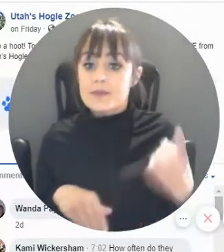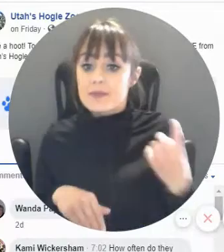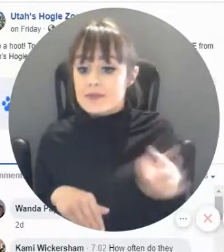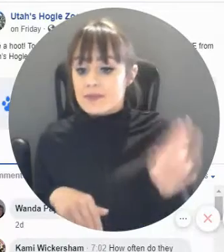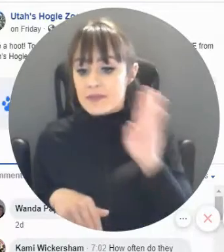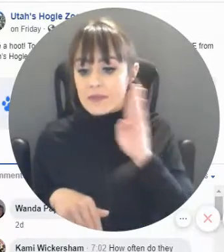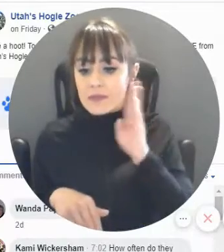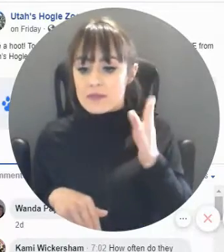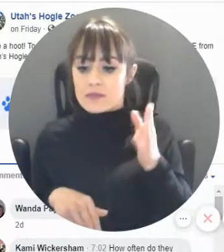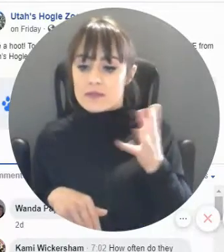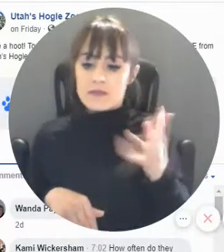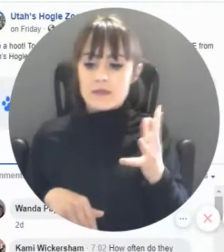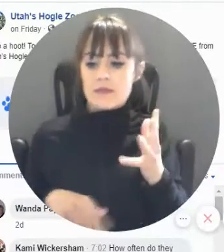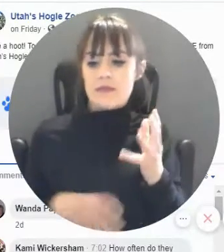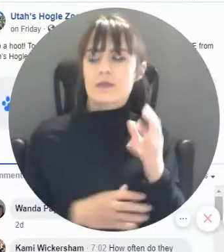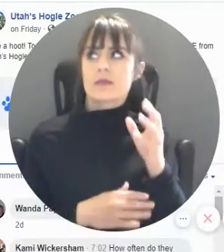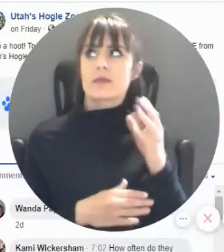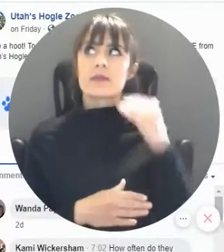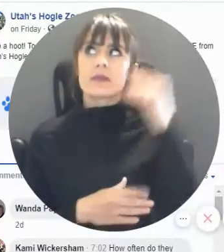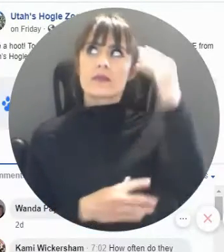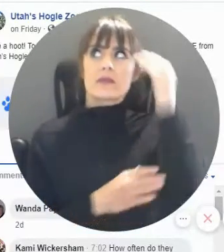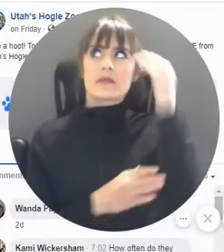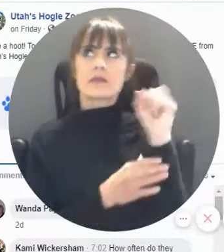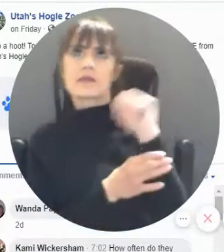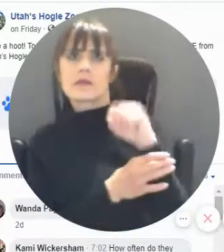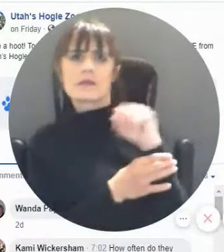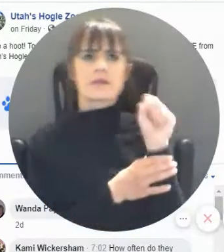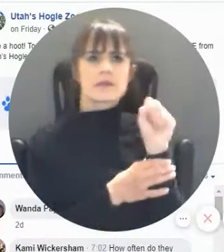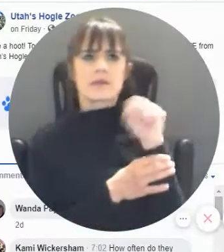they'll dance their head around. You've seen the videos.